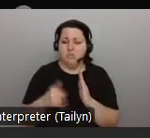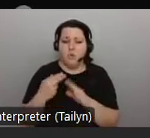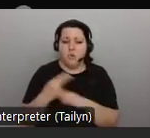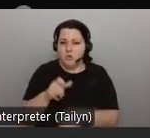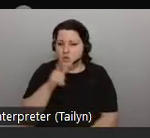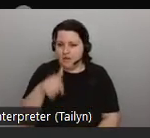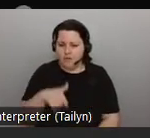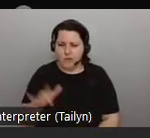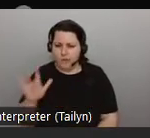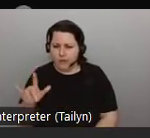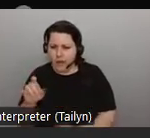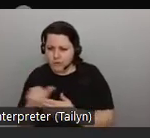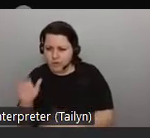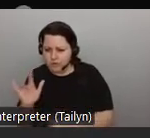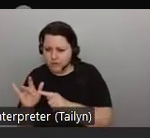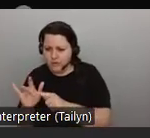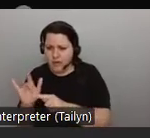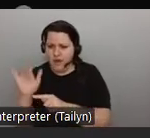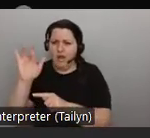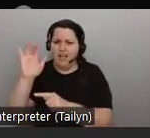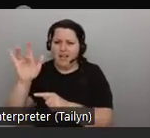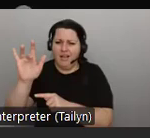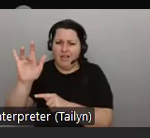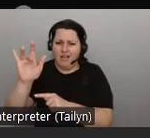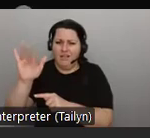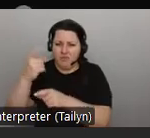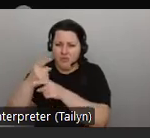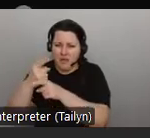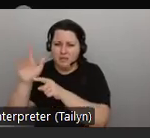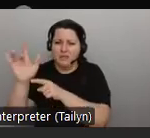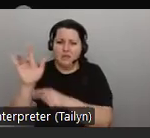, payment given, amount. It does it all in one go so that user doesn't have to